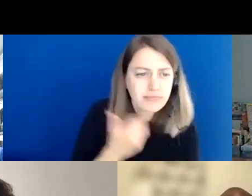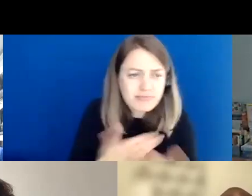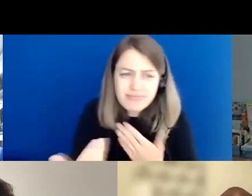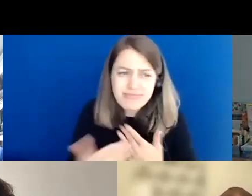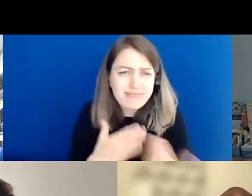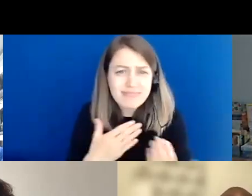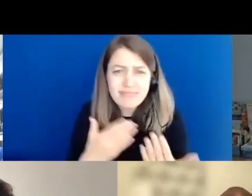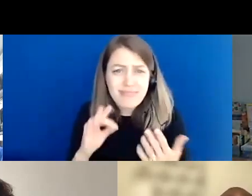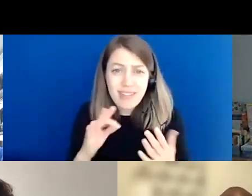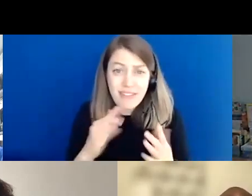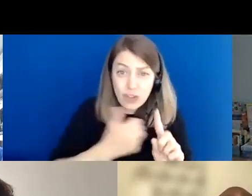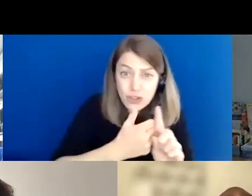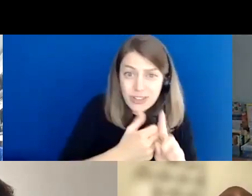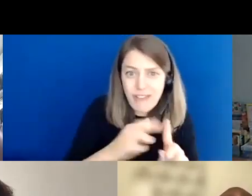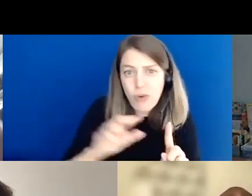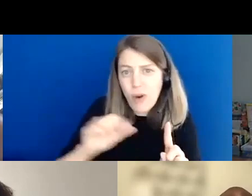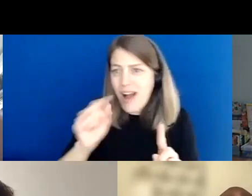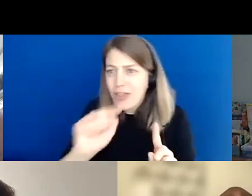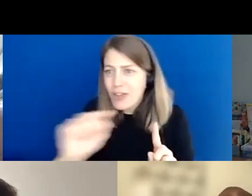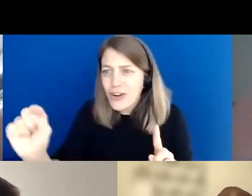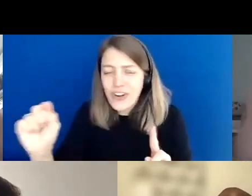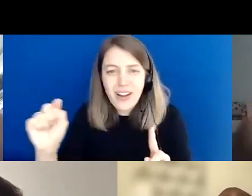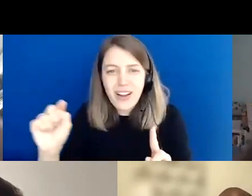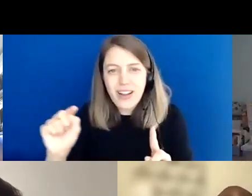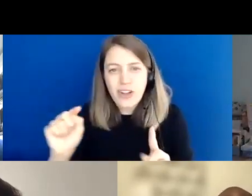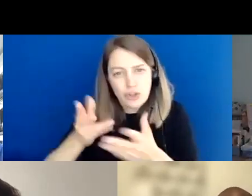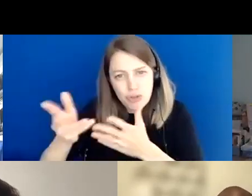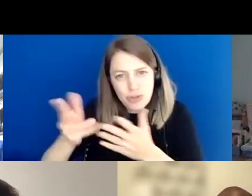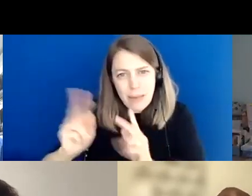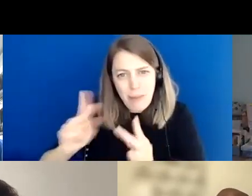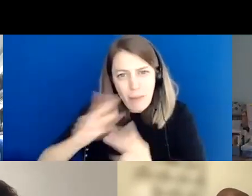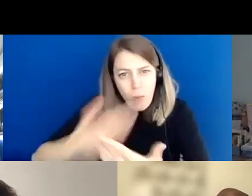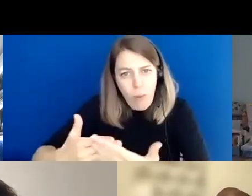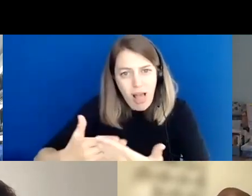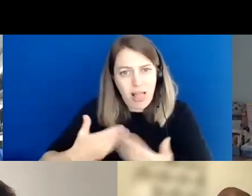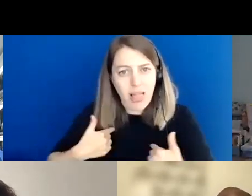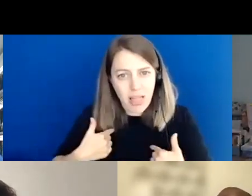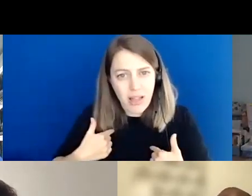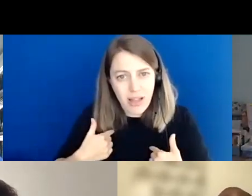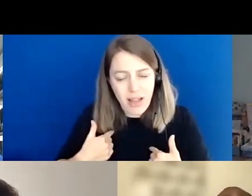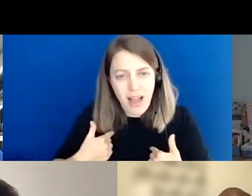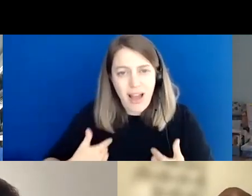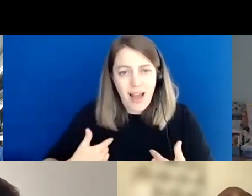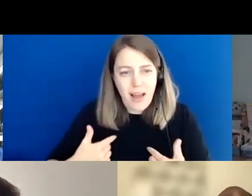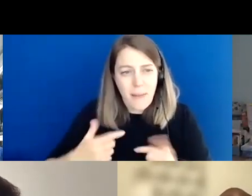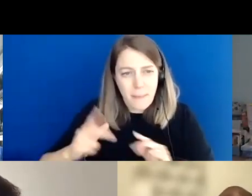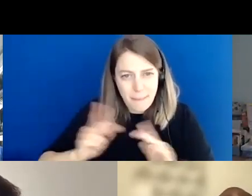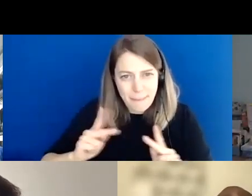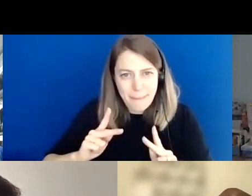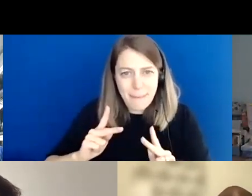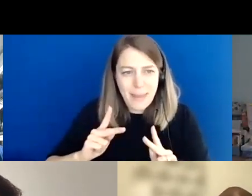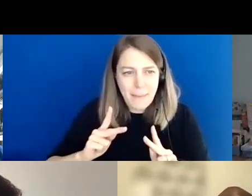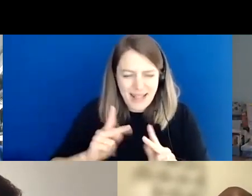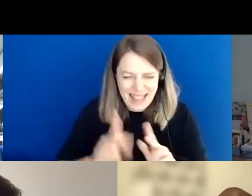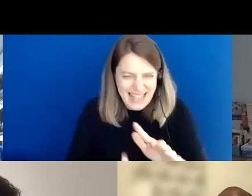never merely as a means to an end, but always at the same time as an end." So people exist as ends in themselves, not just for others' convenience.